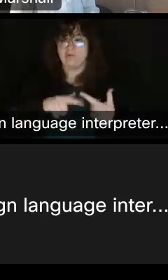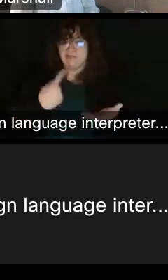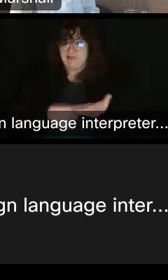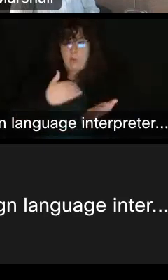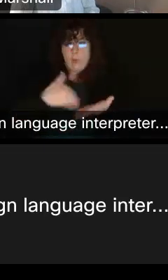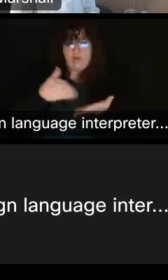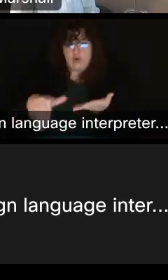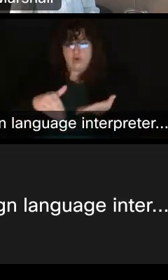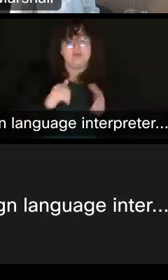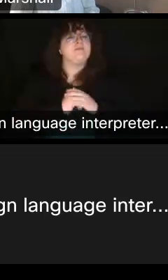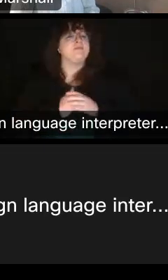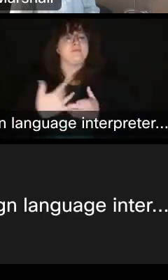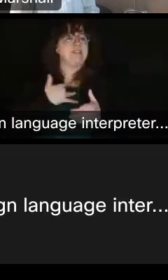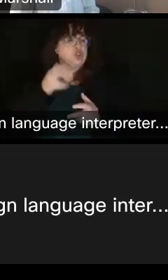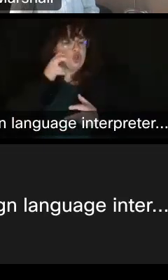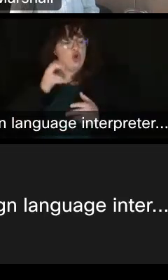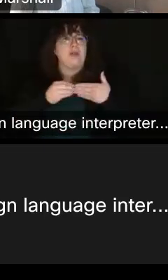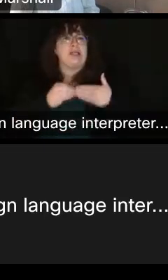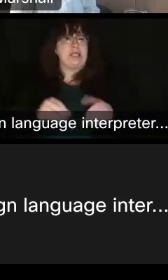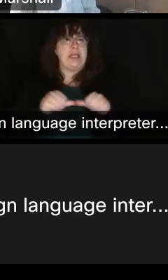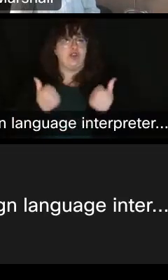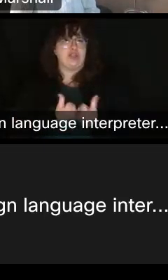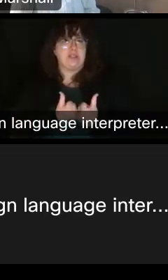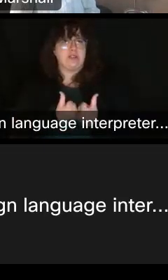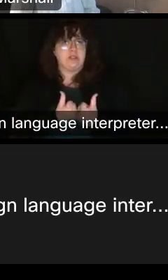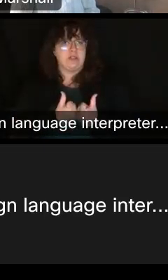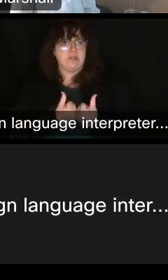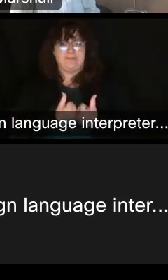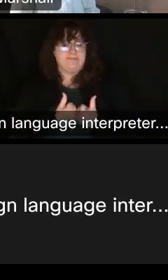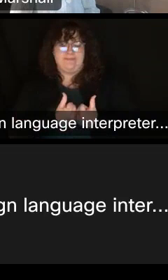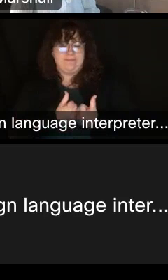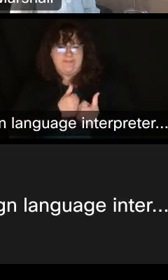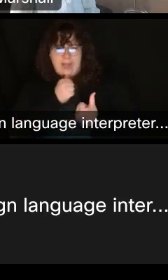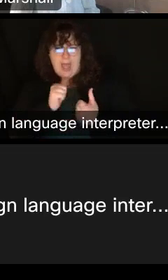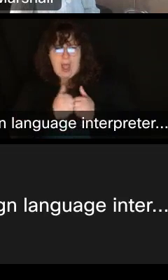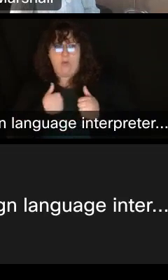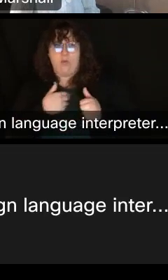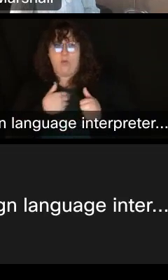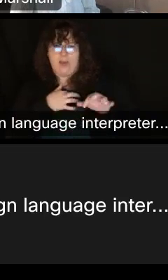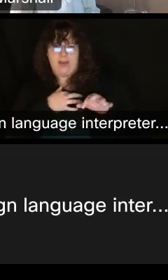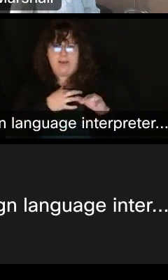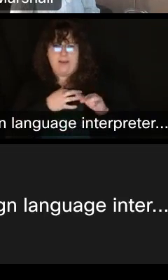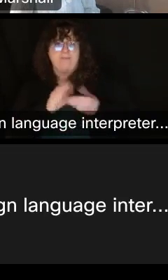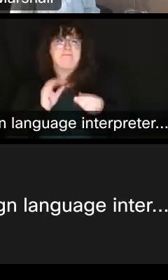about the lead agencies. That's not really how we reference it with children's mental health,